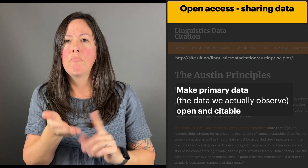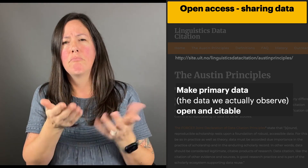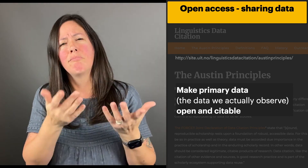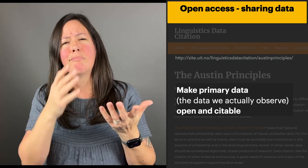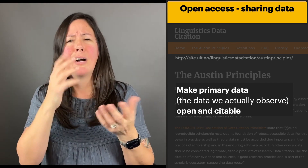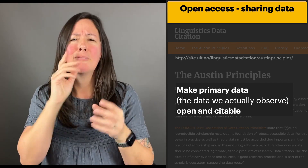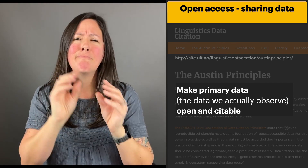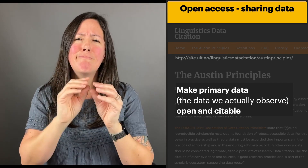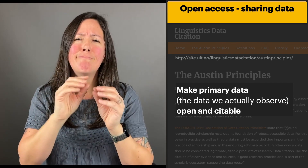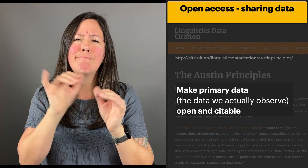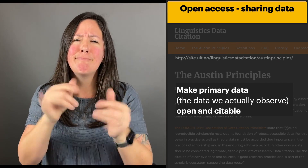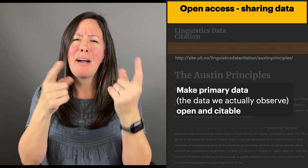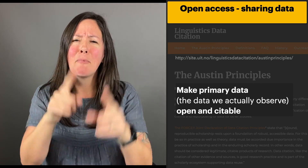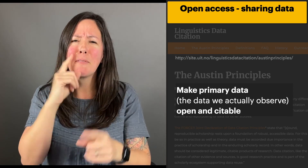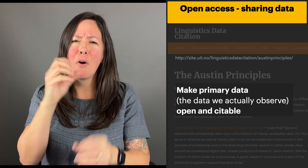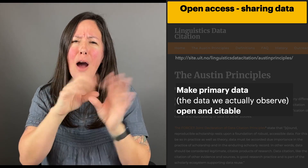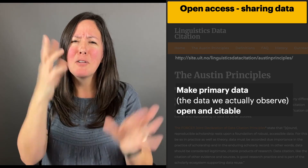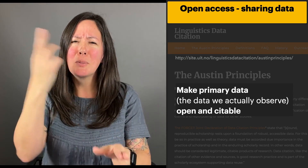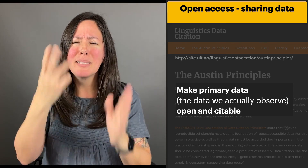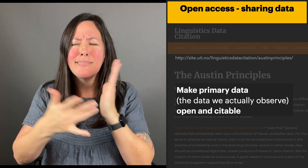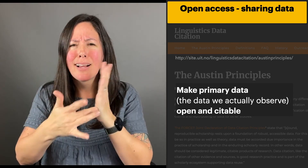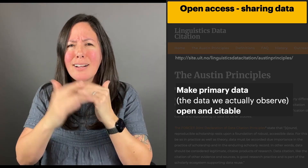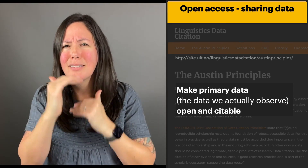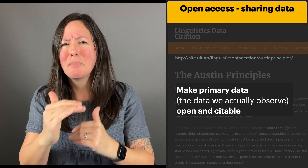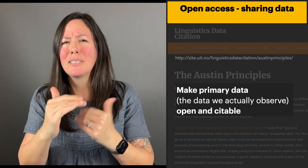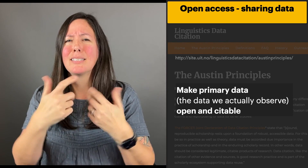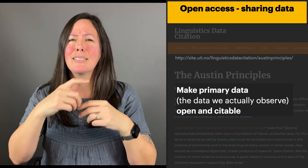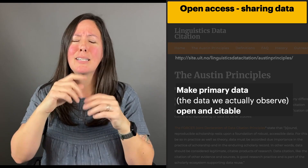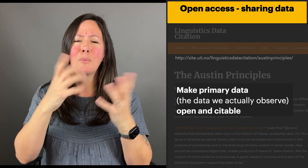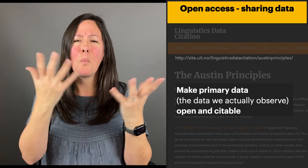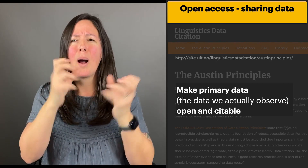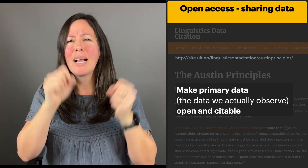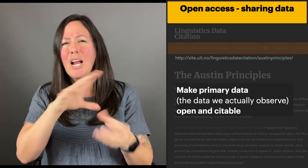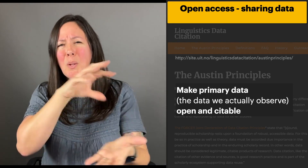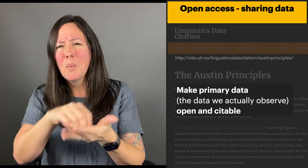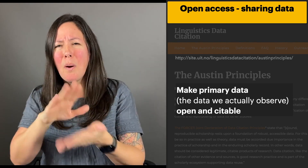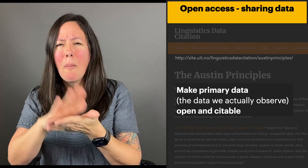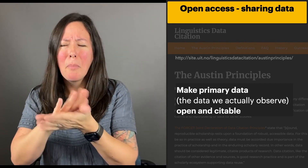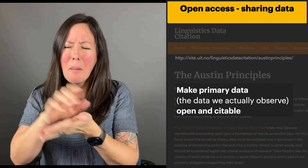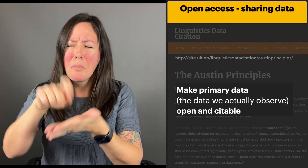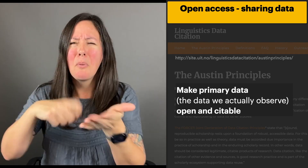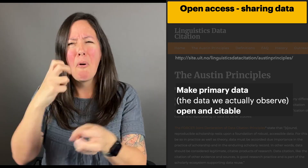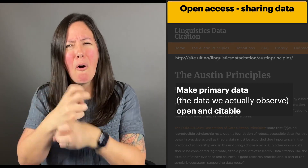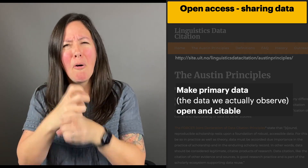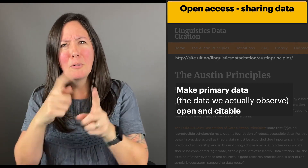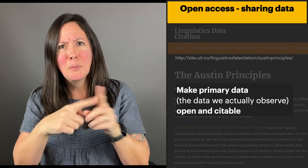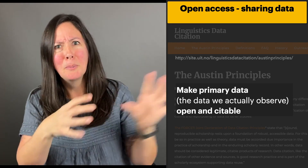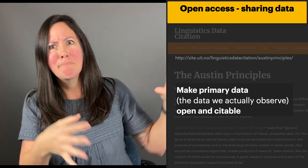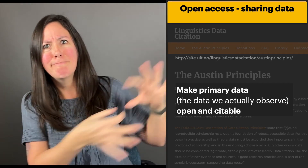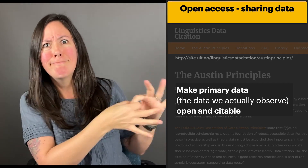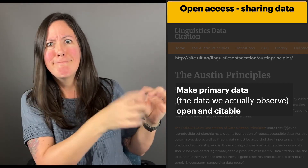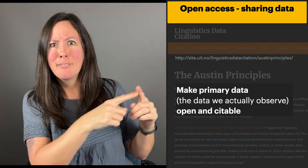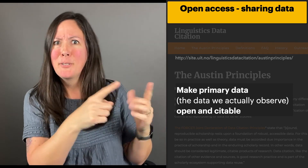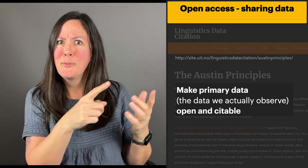generalizations based on interpretation of data but you may not be able to access the data yourself to be able to